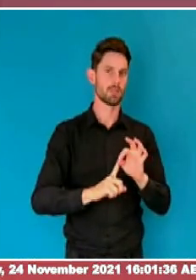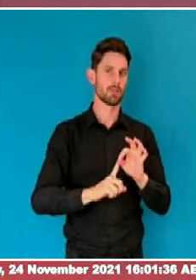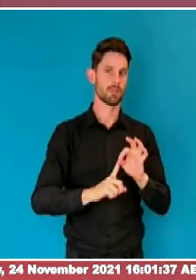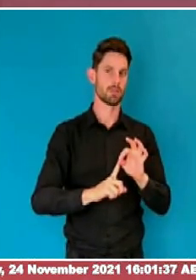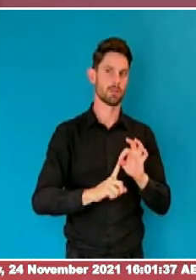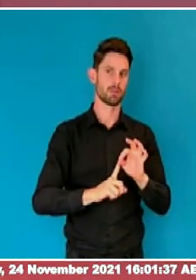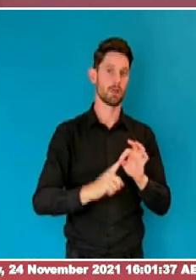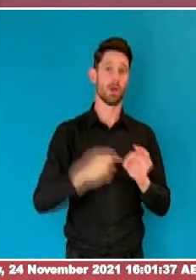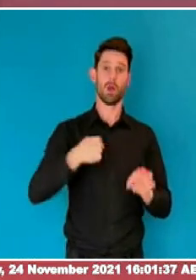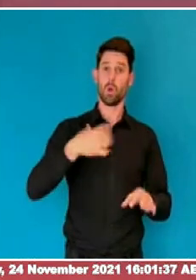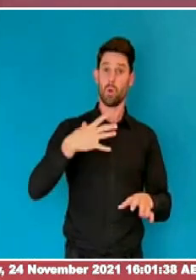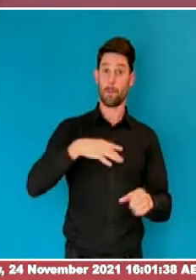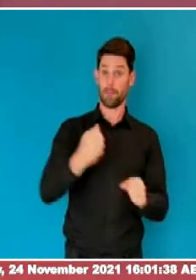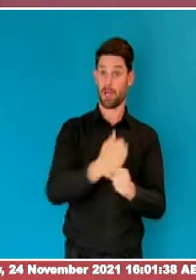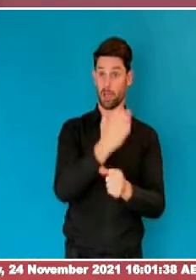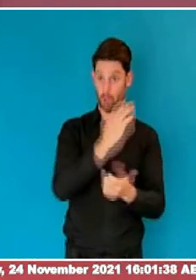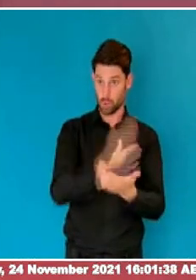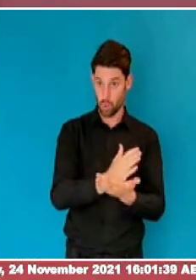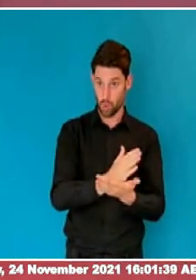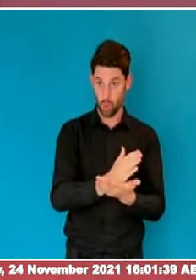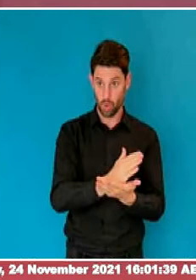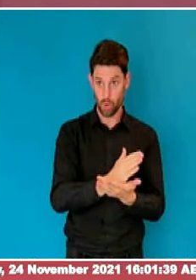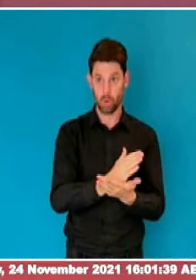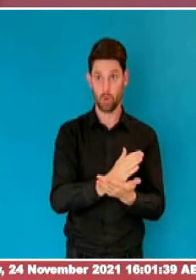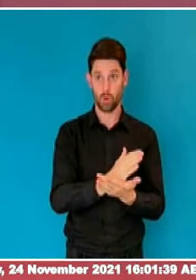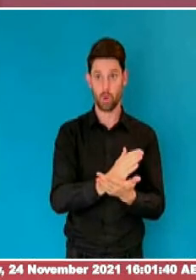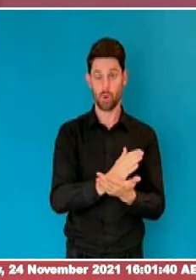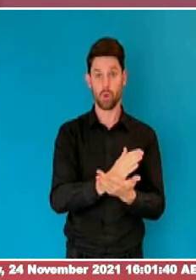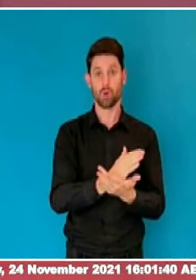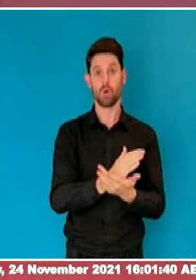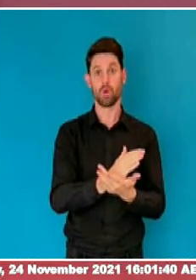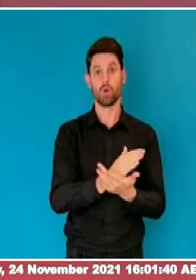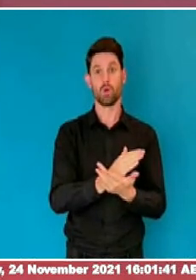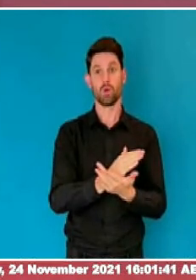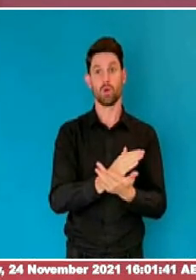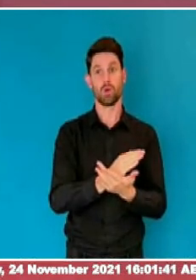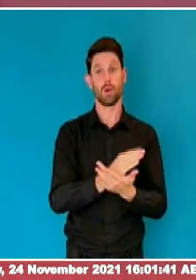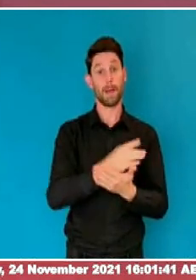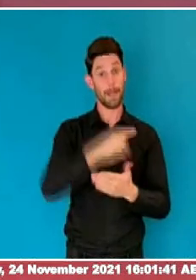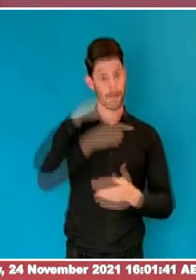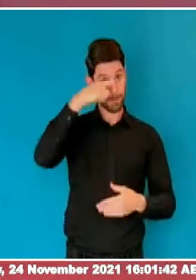know, everyone who comes into the organisation, that they are able toÂ we